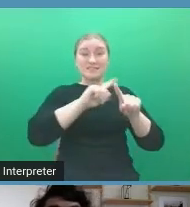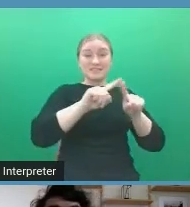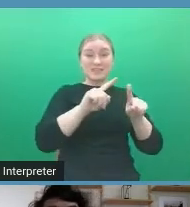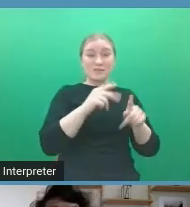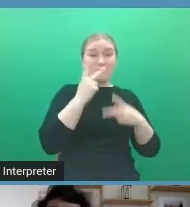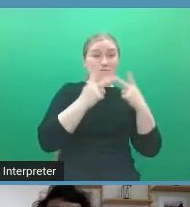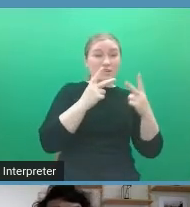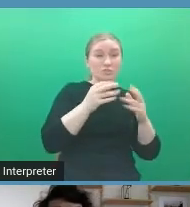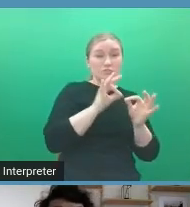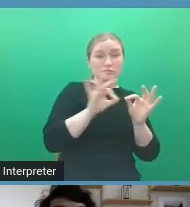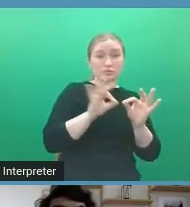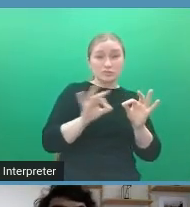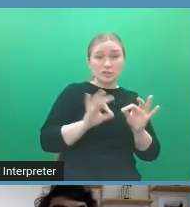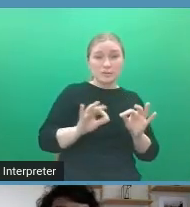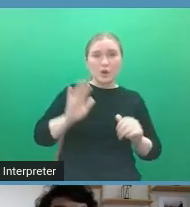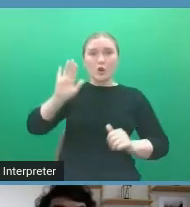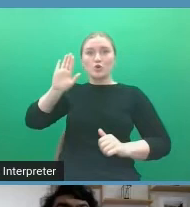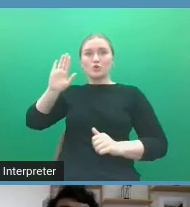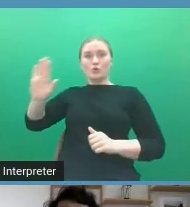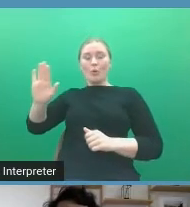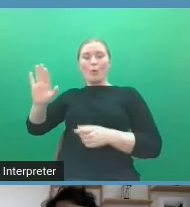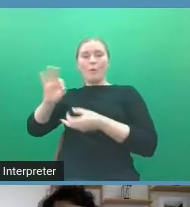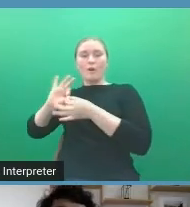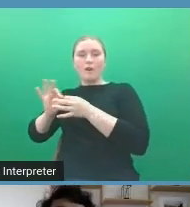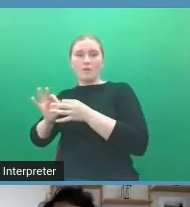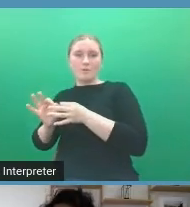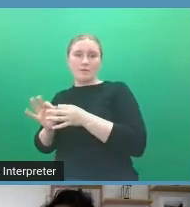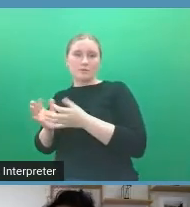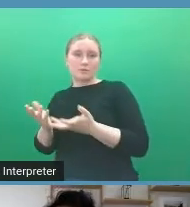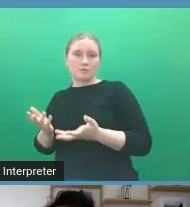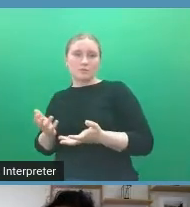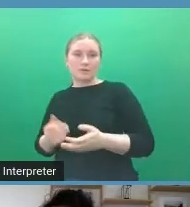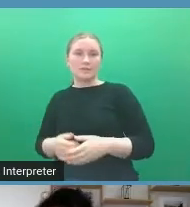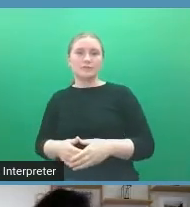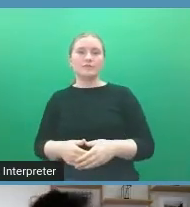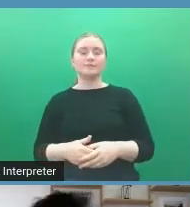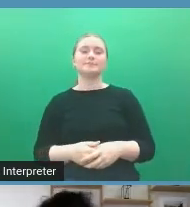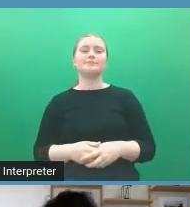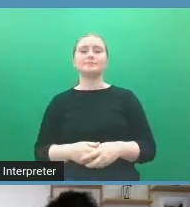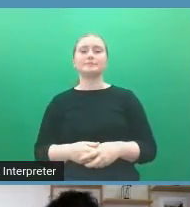rule of visual description is say what you see. It's a good rule of thumb. Noting time here just